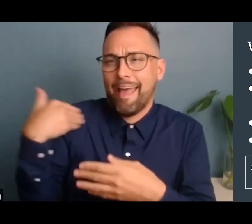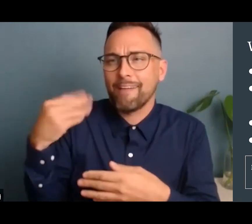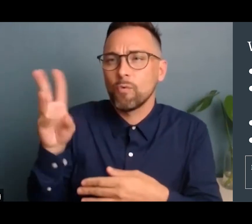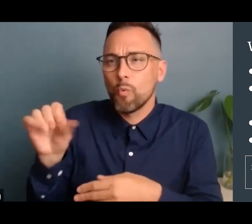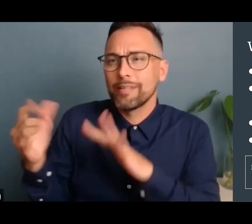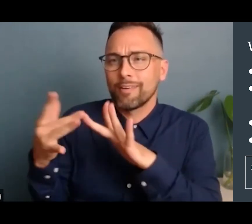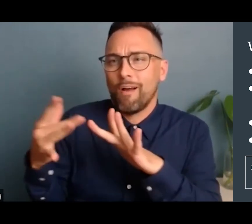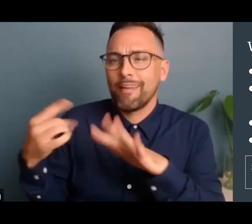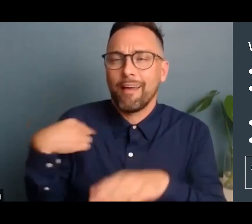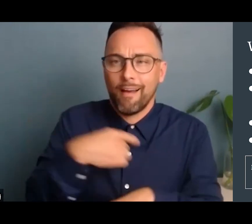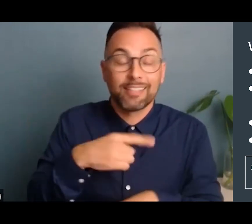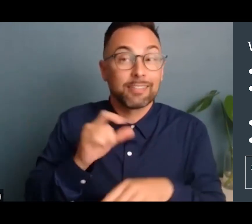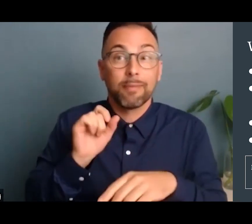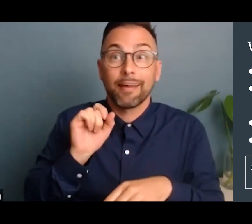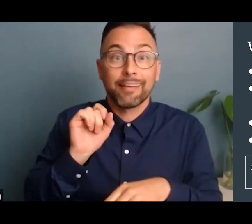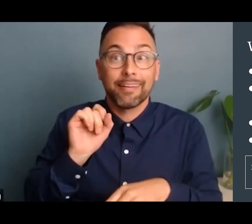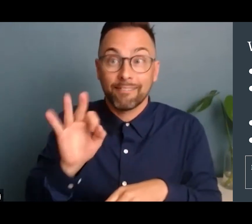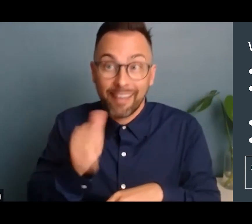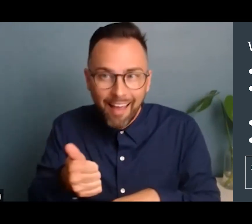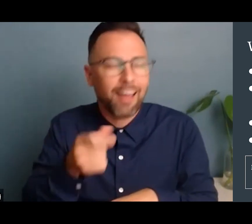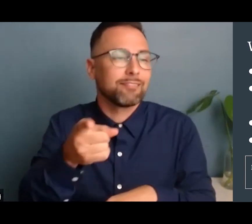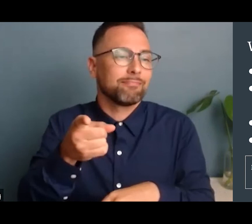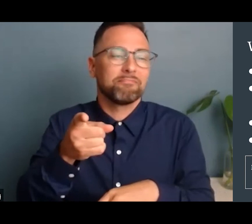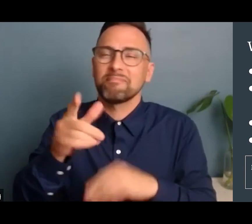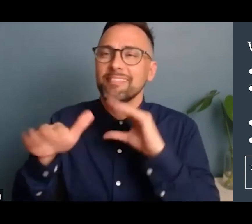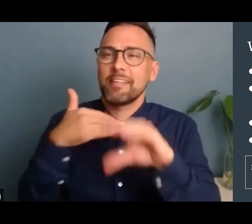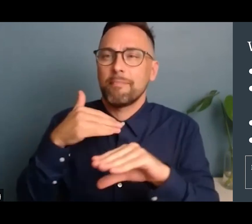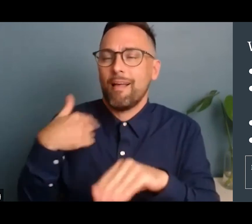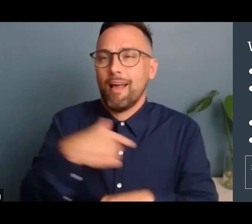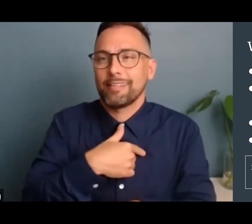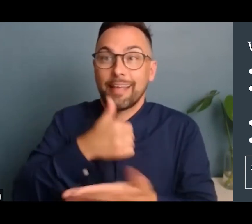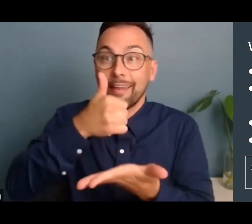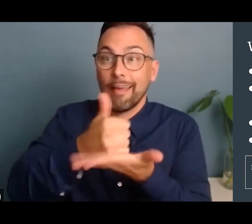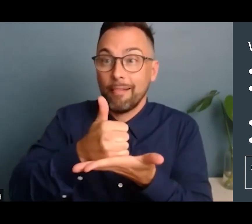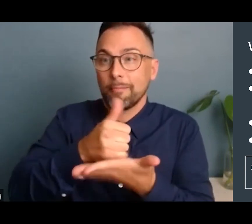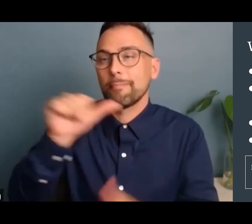I'm sure the chat also listed the different ways to contact us, but if not, please send us